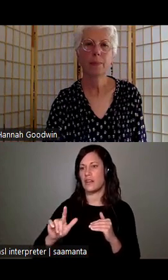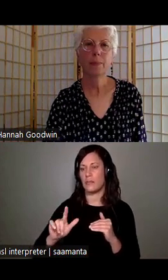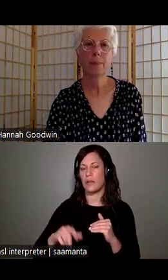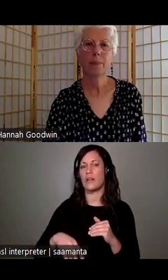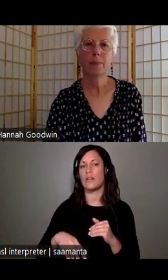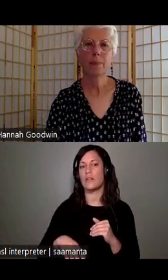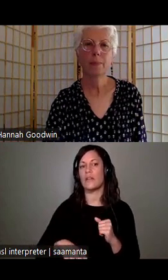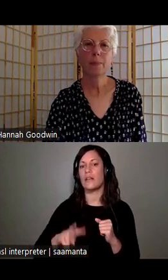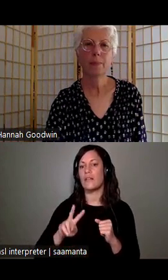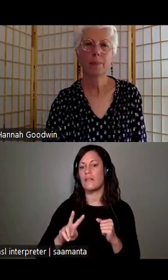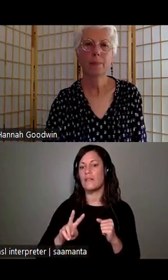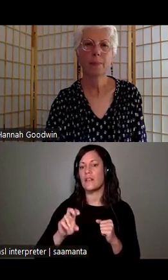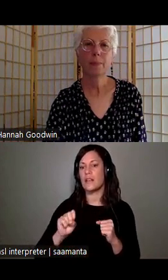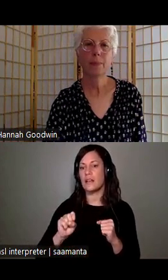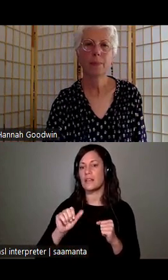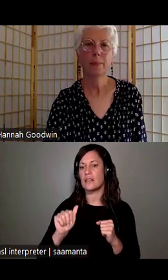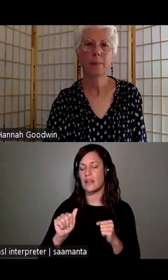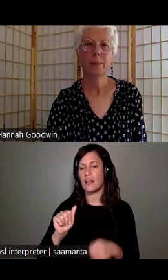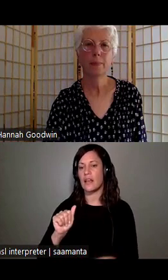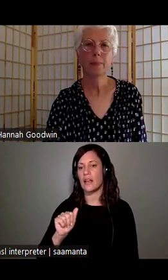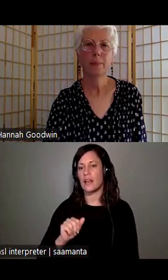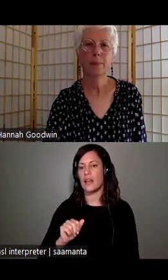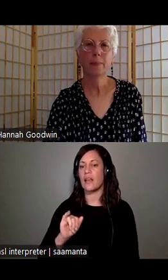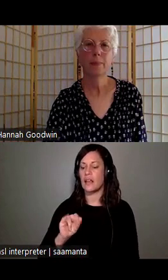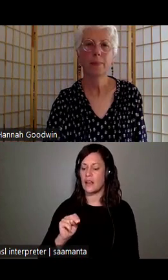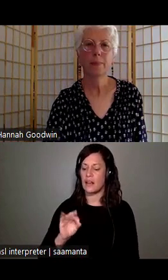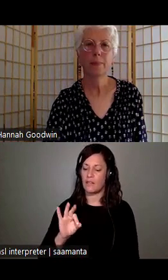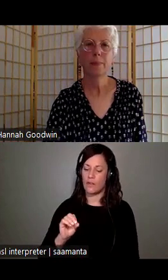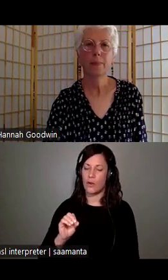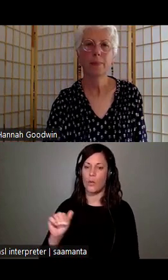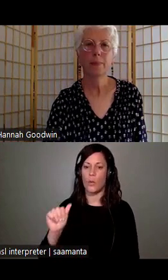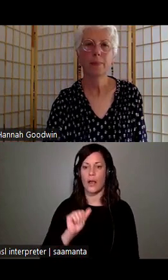VSAinfo@kennedy-center.org.